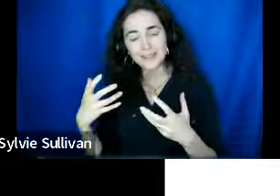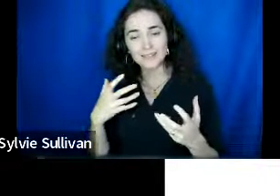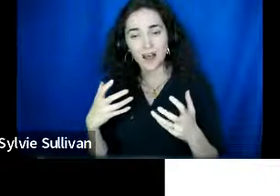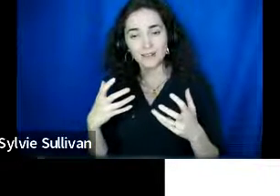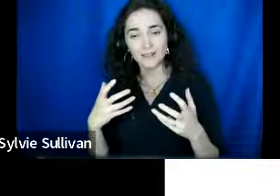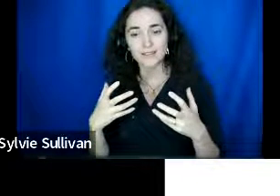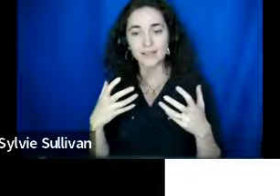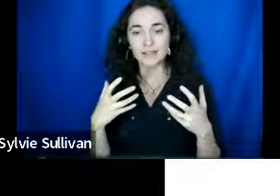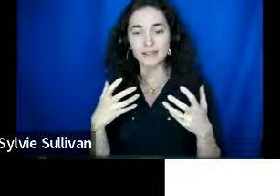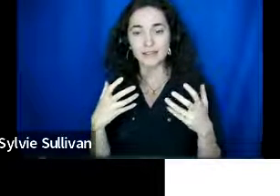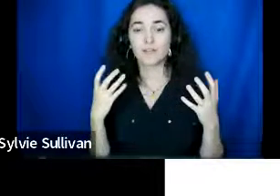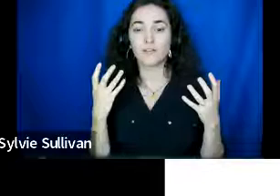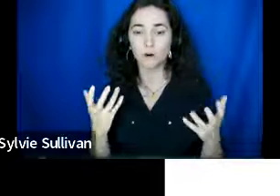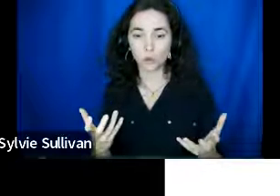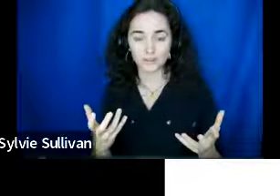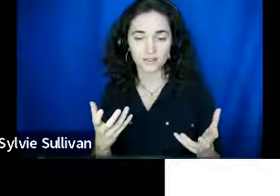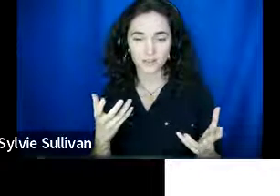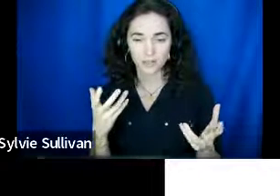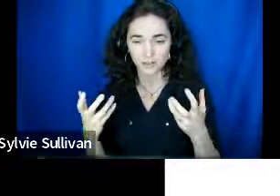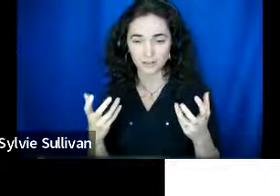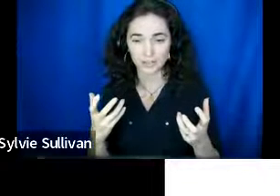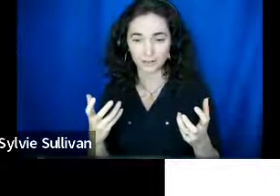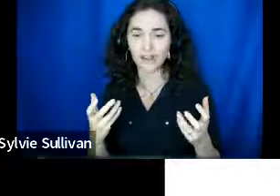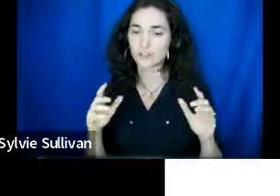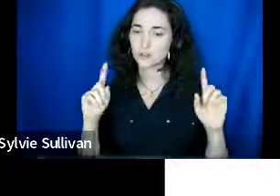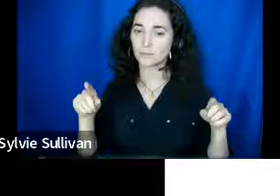it's not a fault, or it's not because there's any defect.